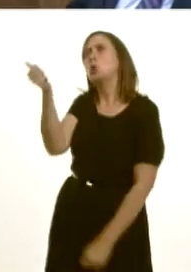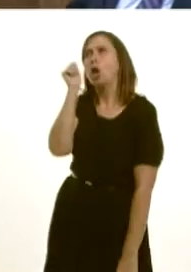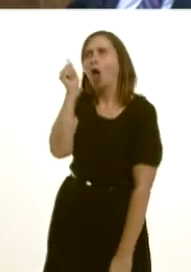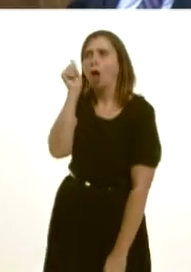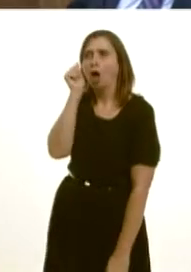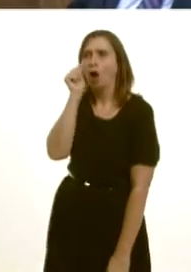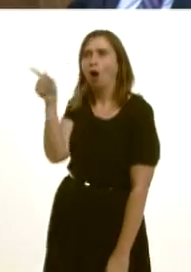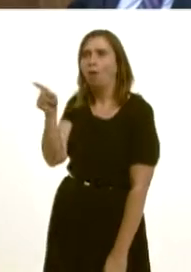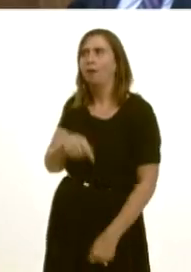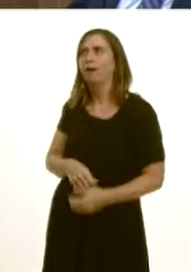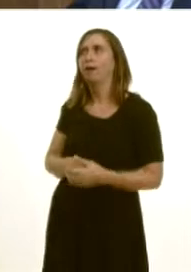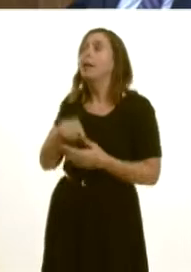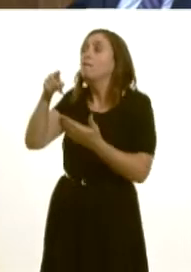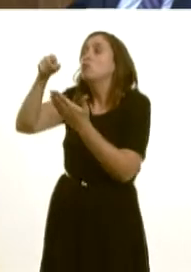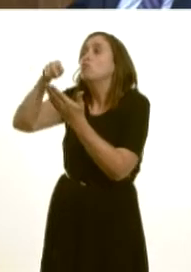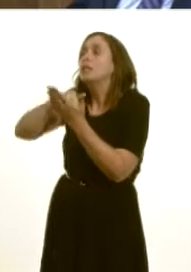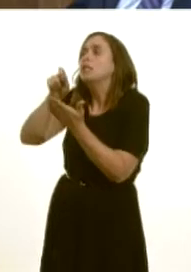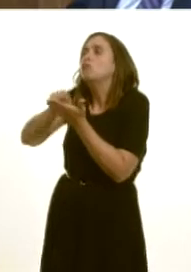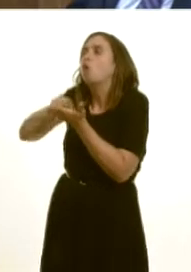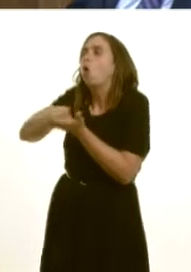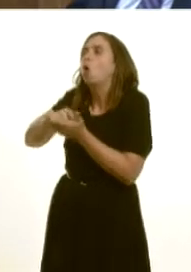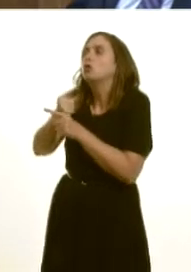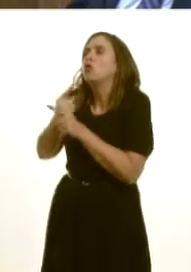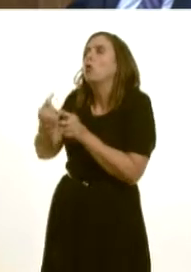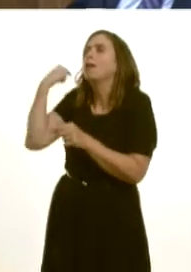if he reads the transcript very, very carefully, he will find that that is not what I said.